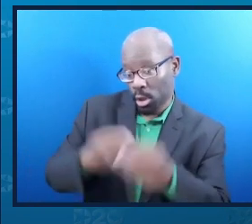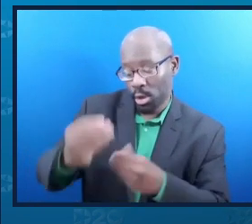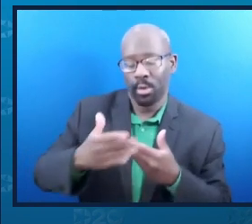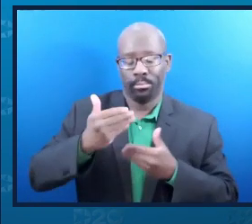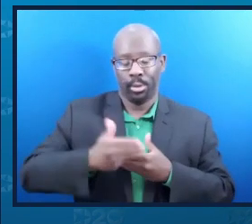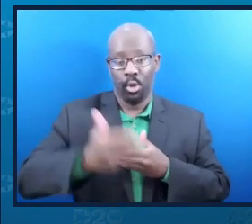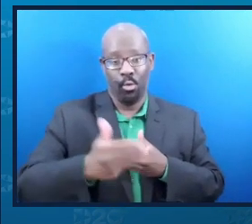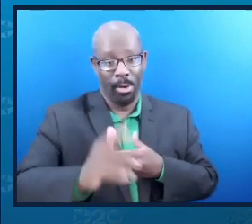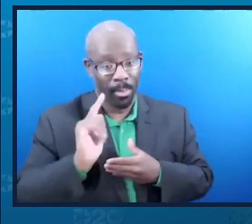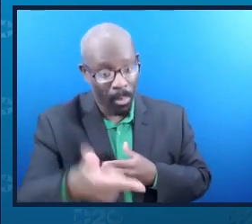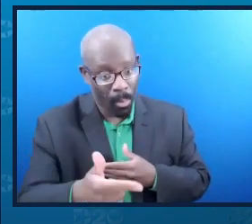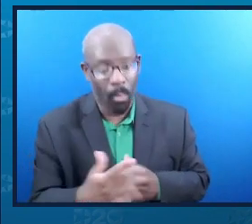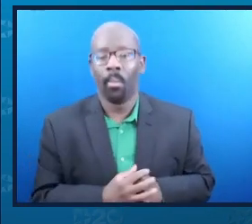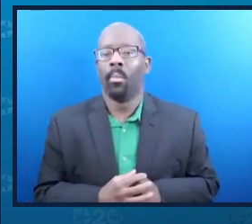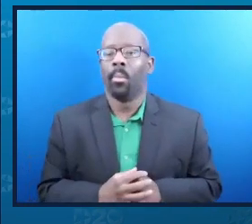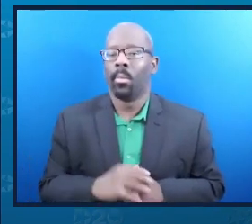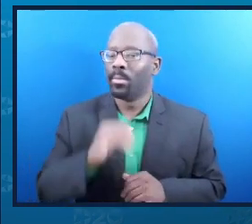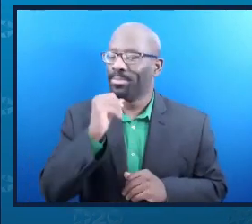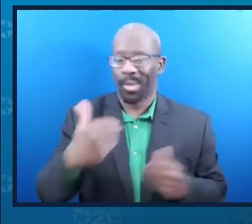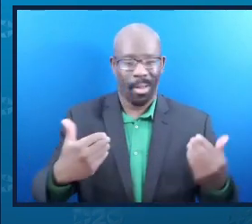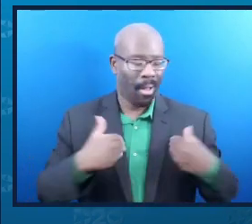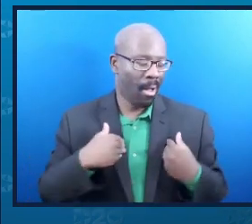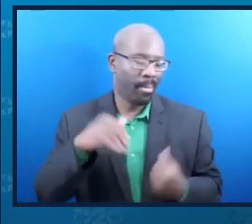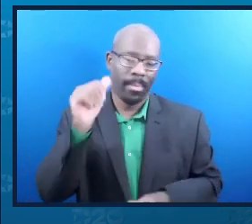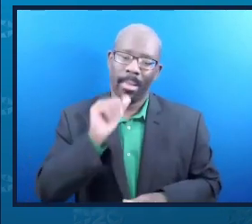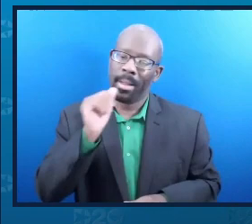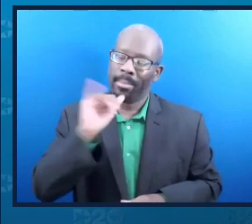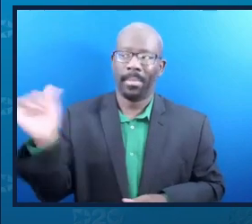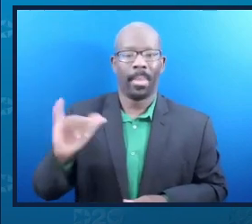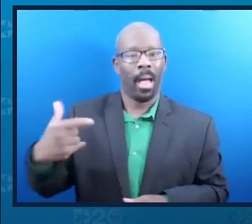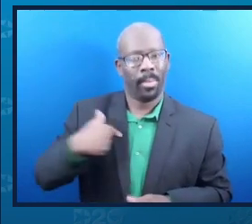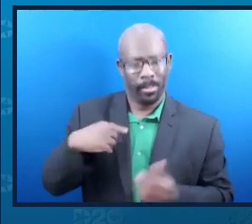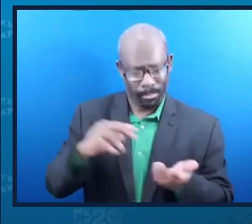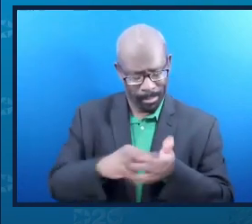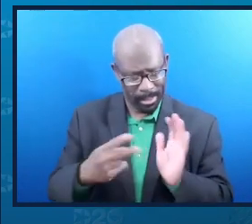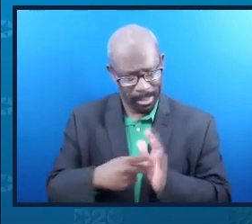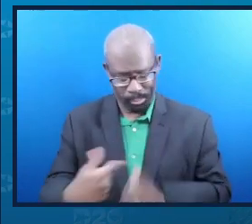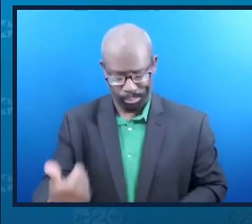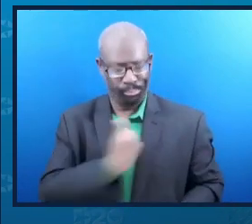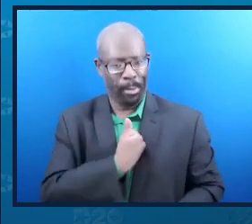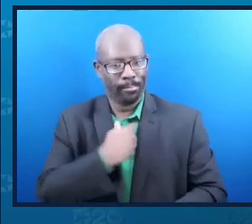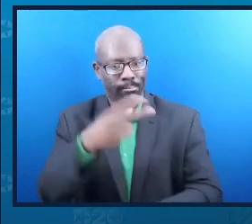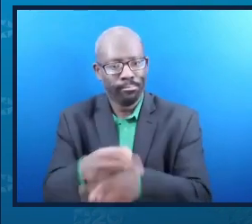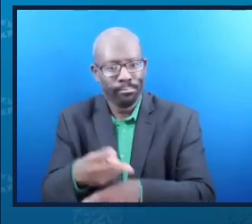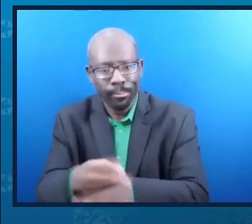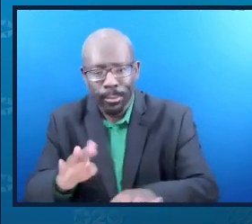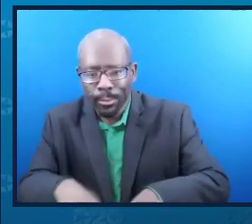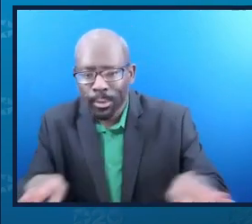BABY, OUR COUNTRY BASICALLY GOOD LUCK, YOU'RE ON YOUR OWN.